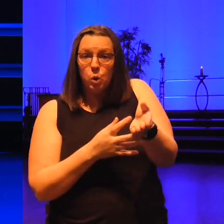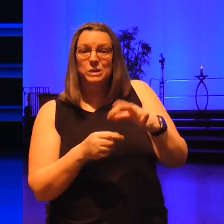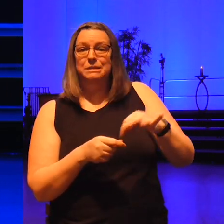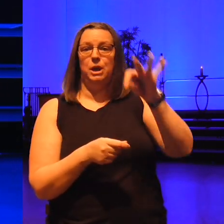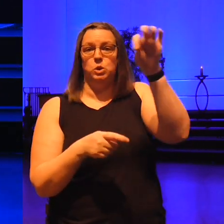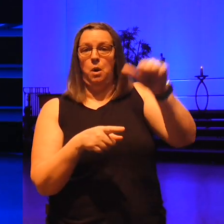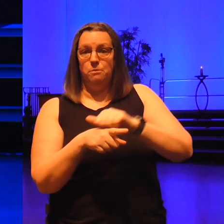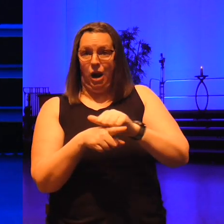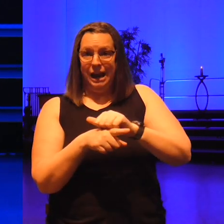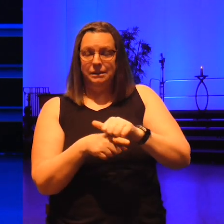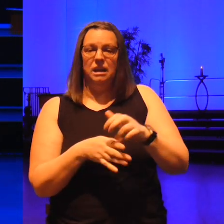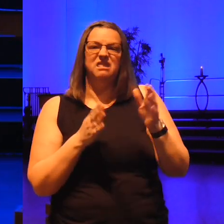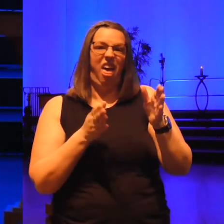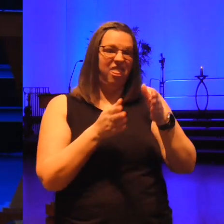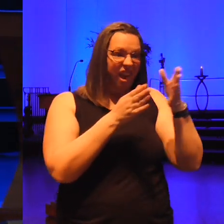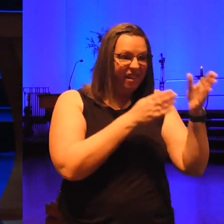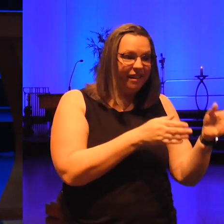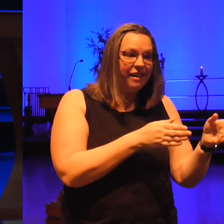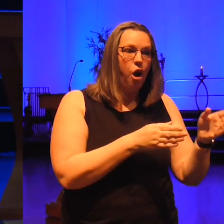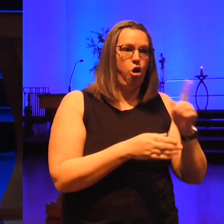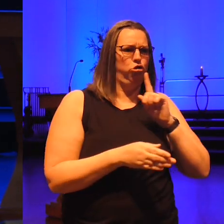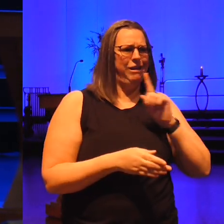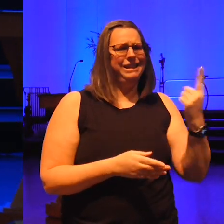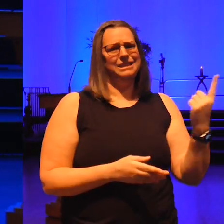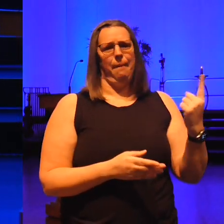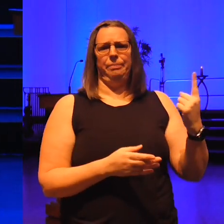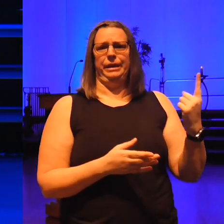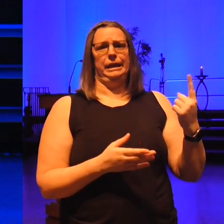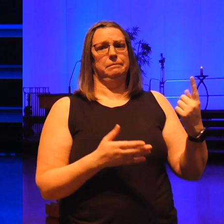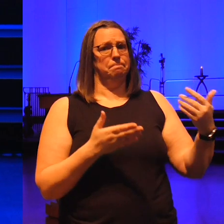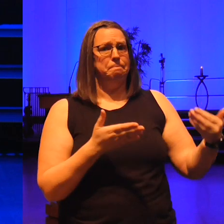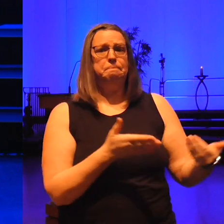we're doing something really unorthodox for us here at Mile High Church we're bringing in